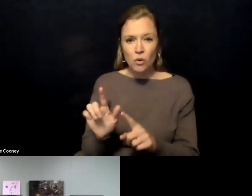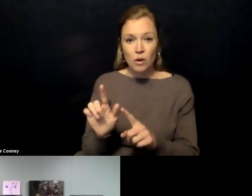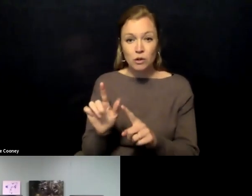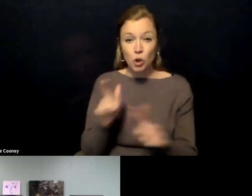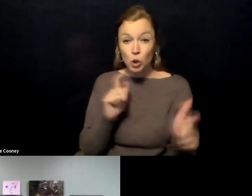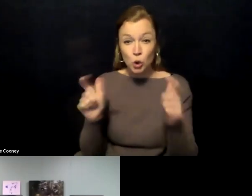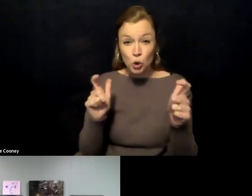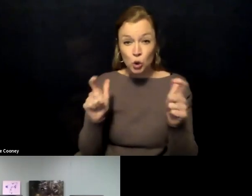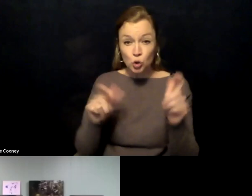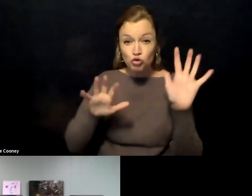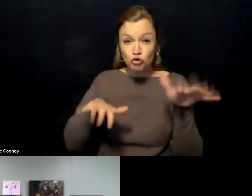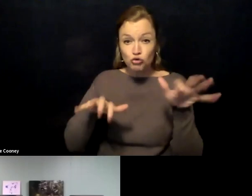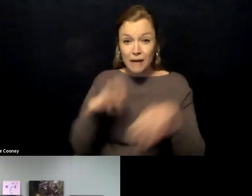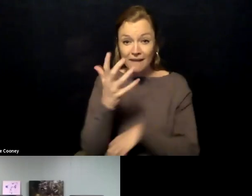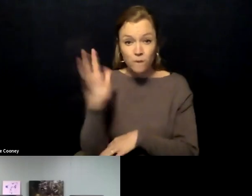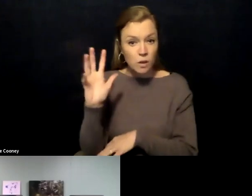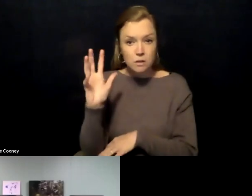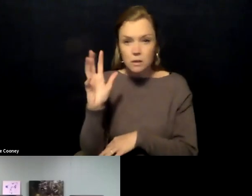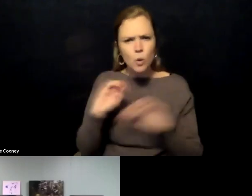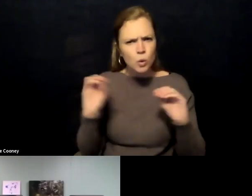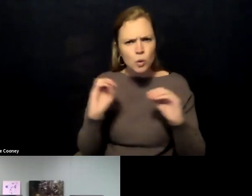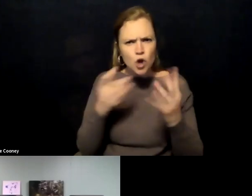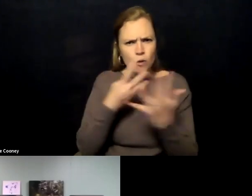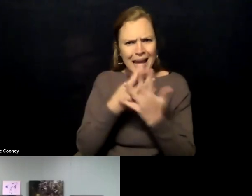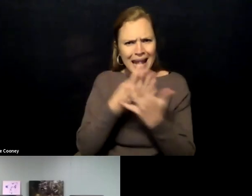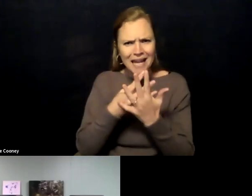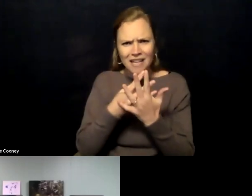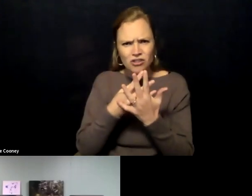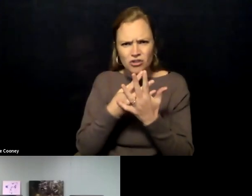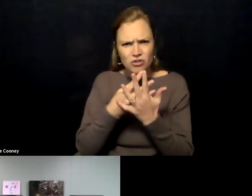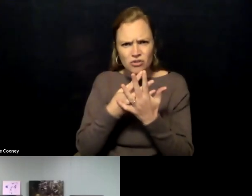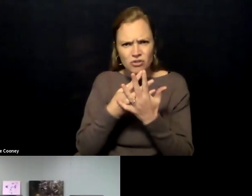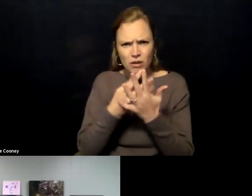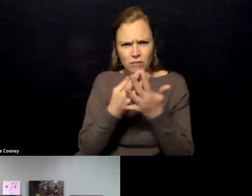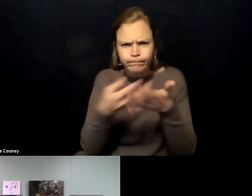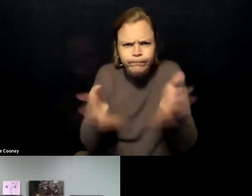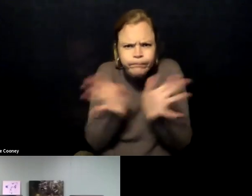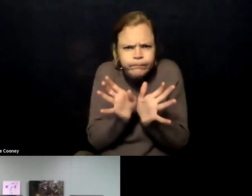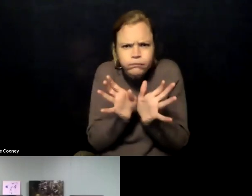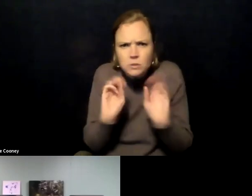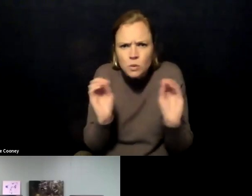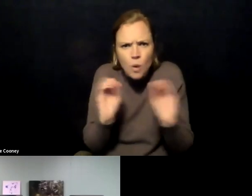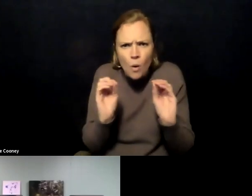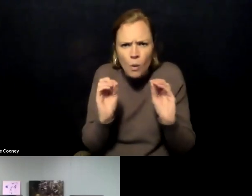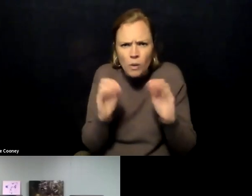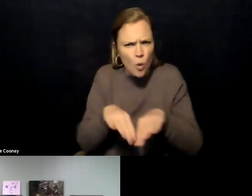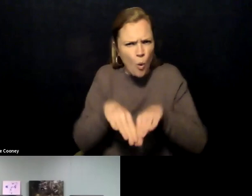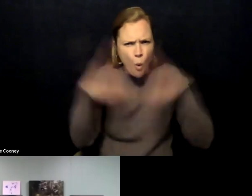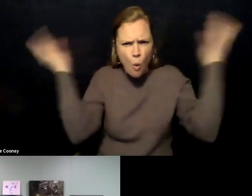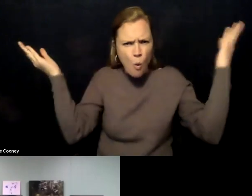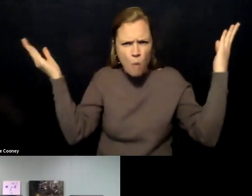yeah there's not cages, they're just there, and there's monkeys and there's a sloth and